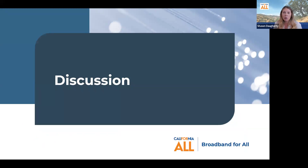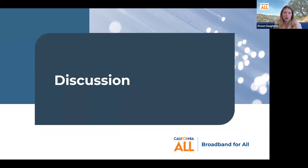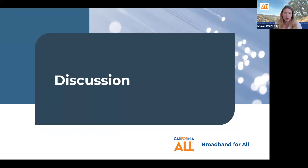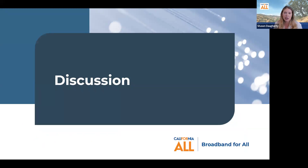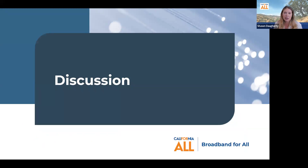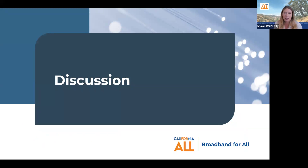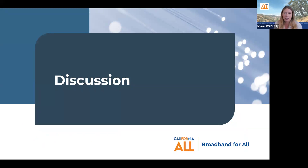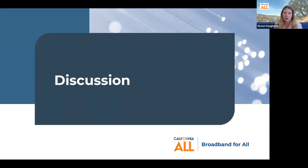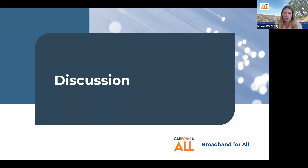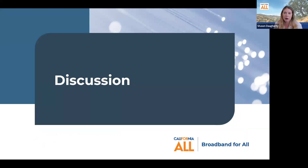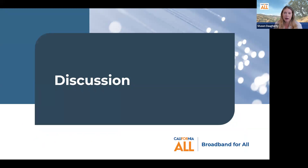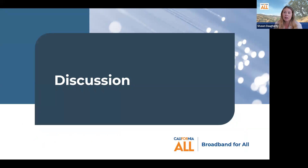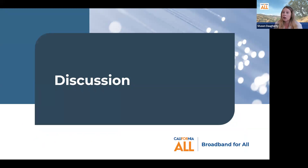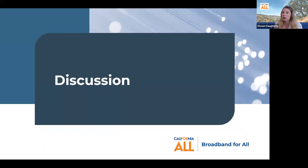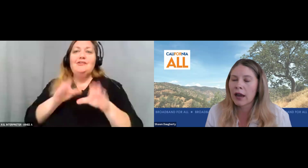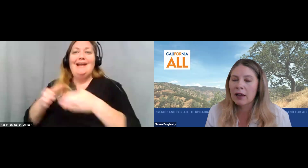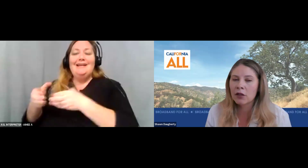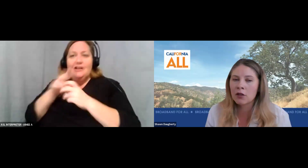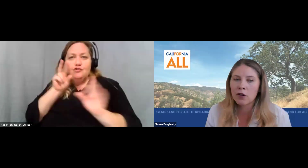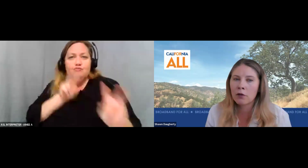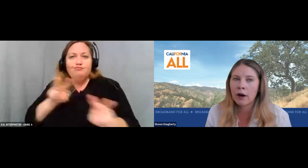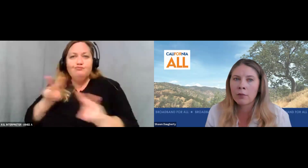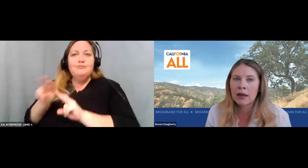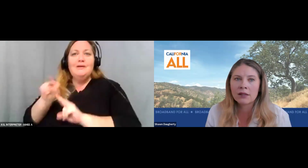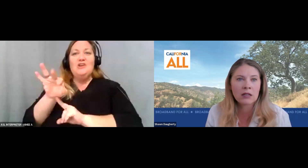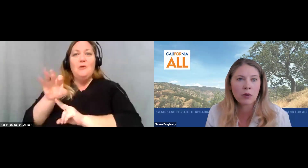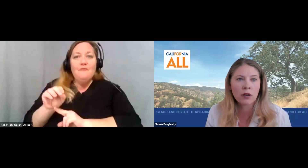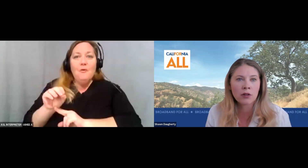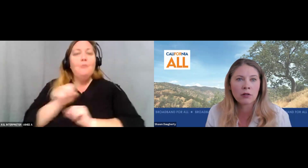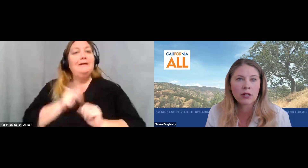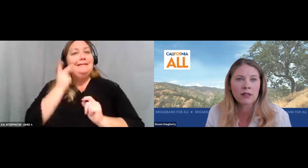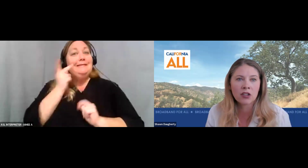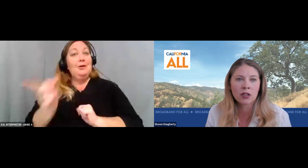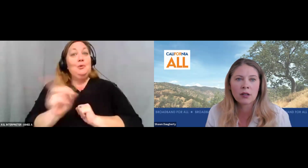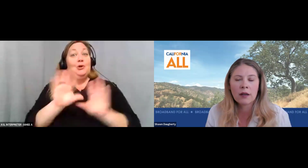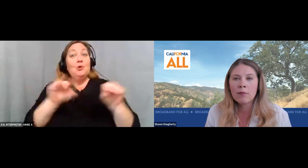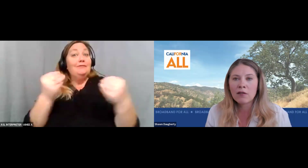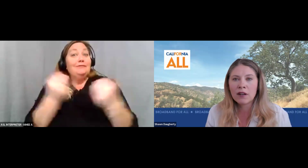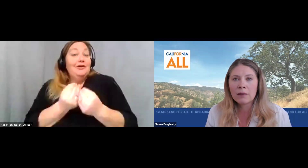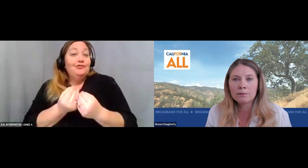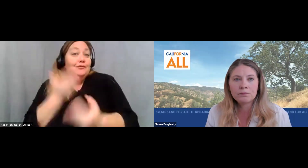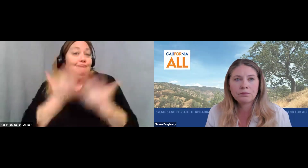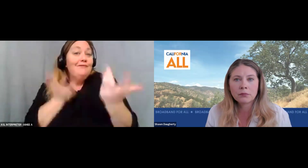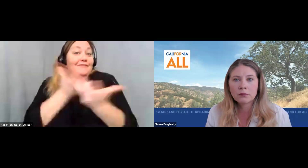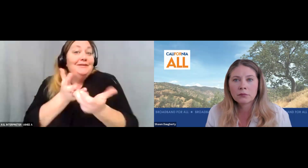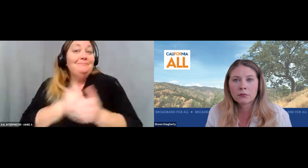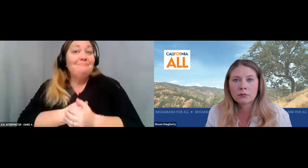we encourage entities to take a look at the NOFO and see where your organization might fit in.